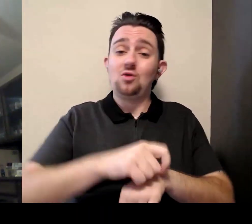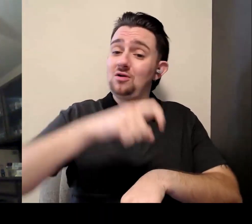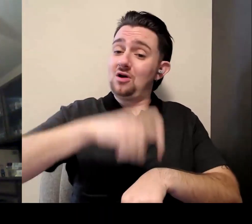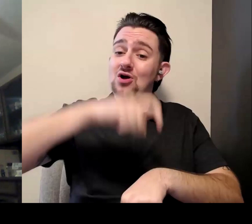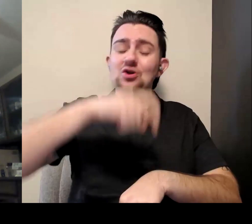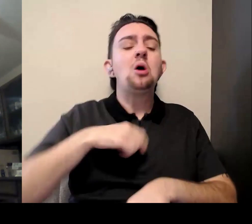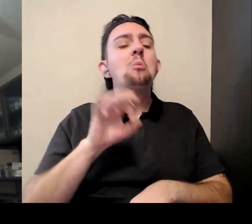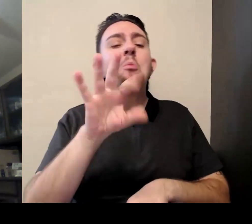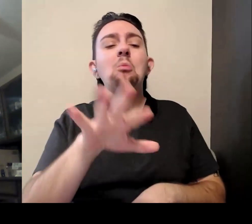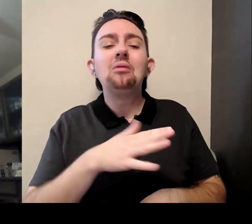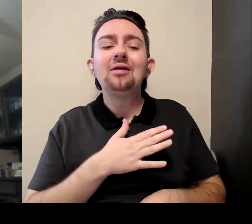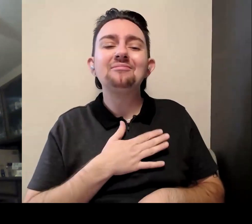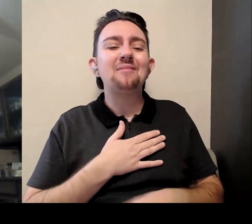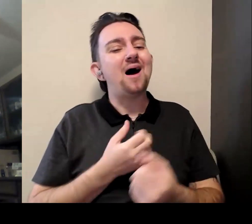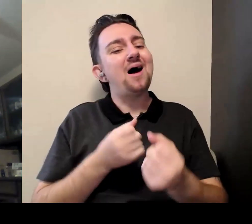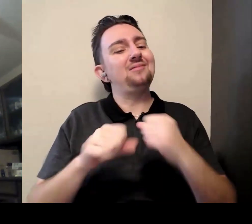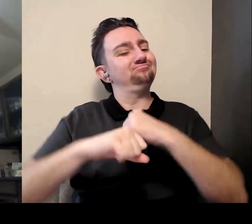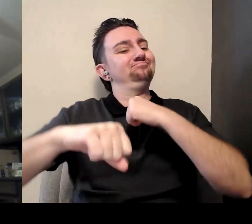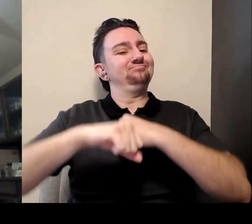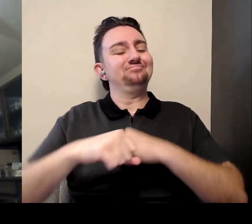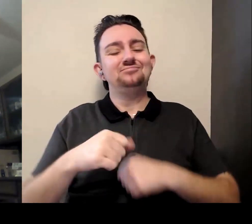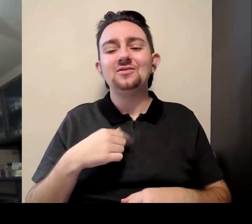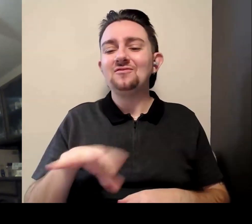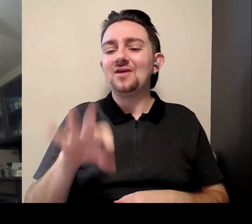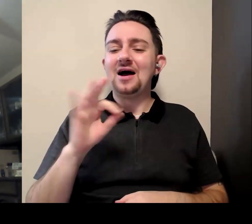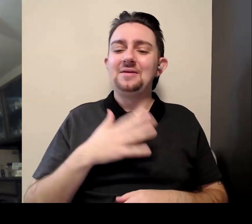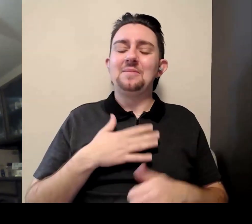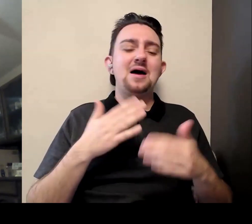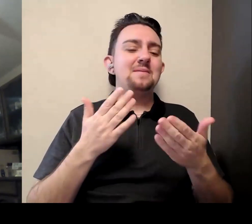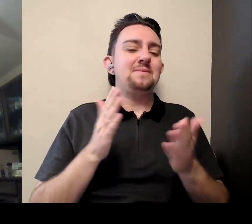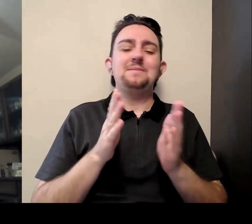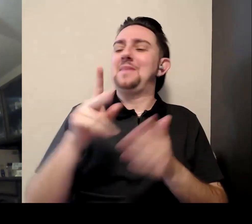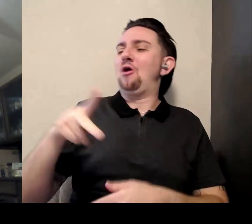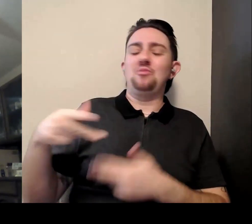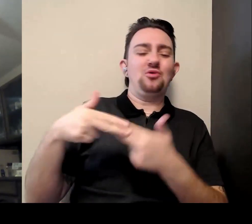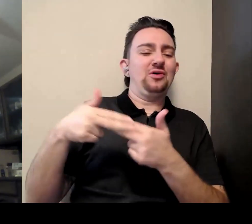And you'll find my PowerPoint presentation in the resources.